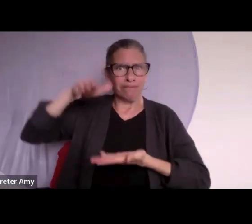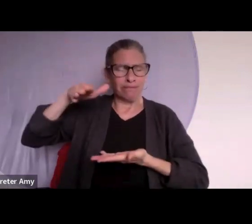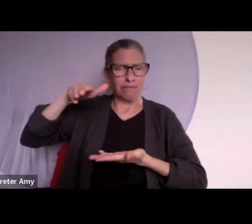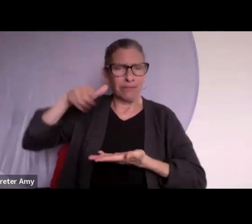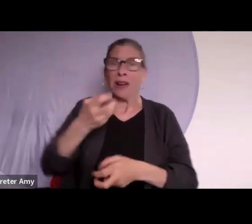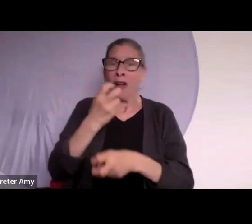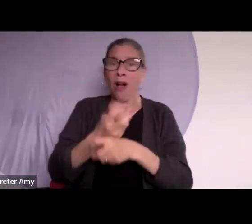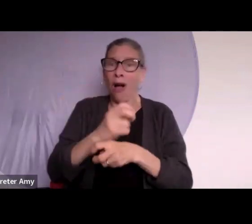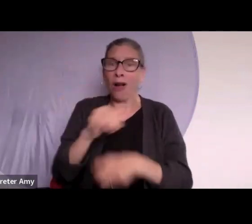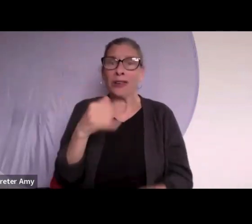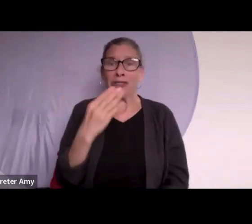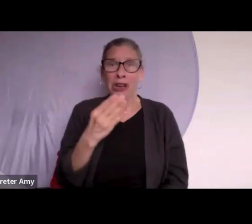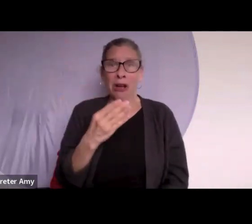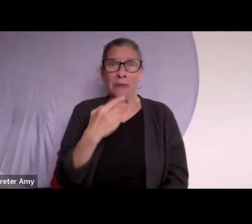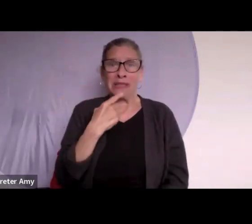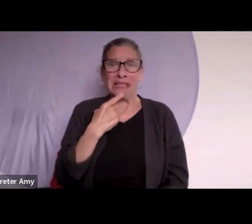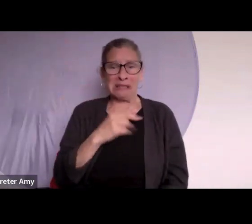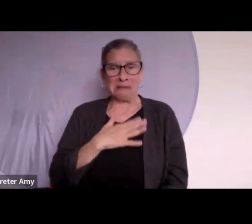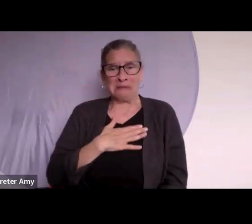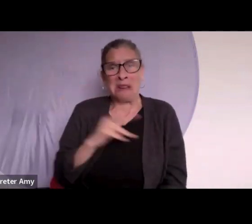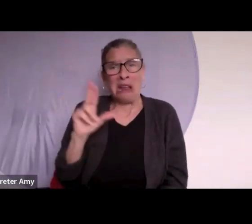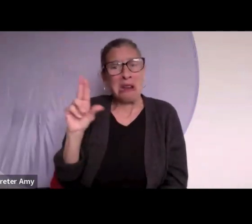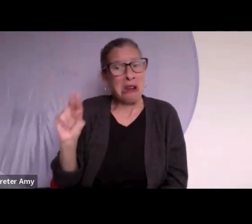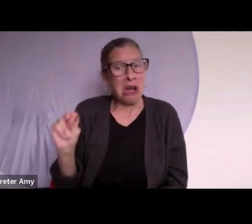have to say no to great films, we don't have room for all the